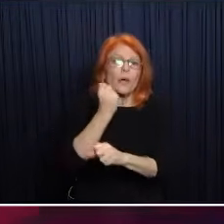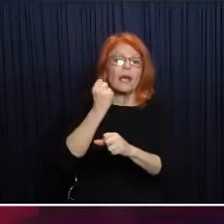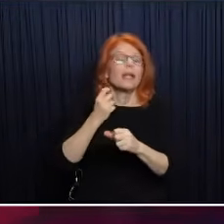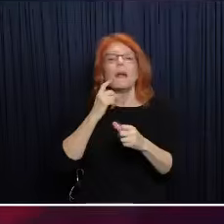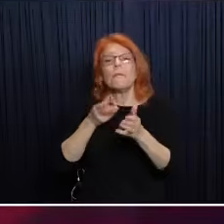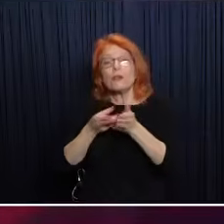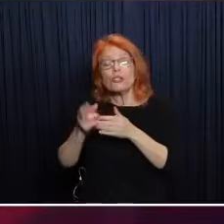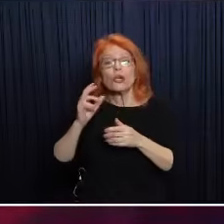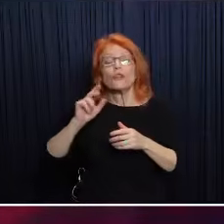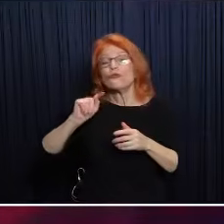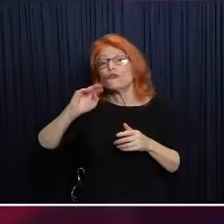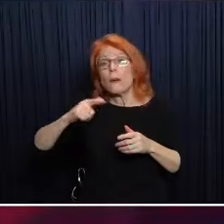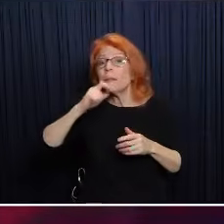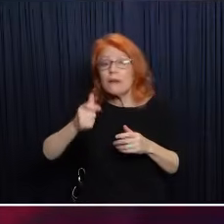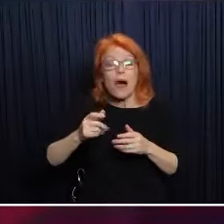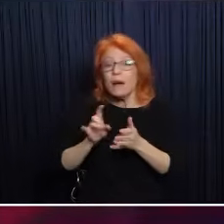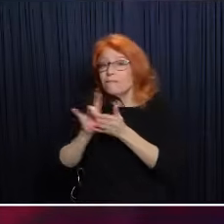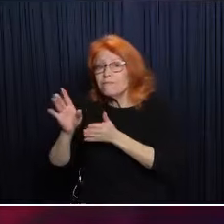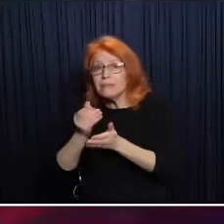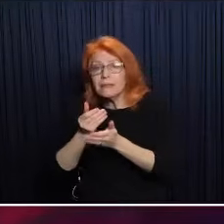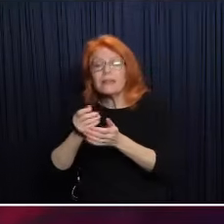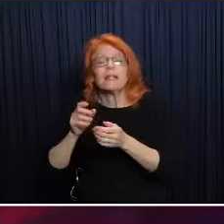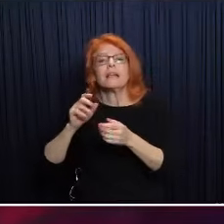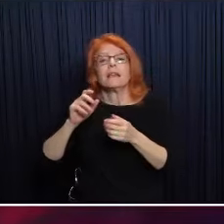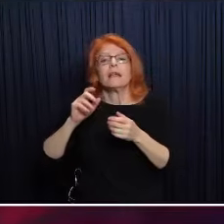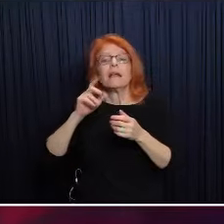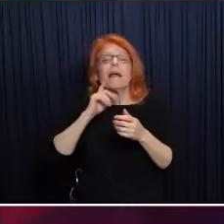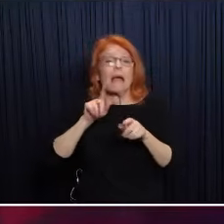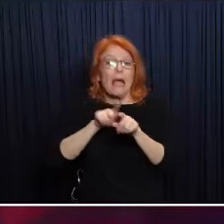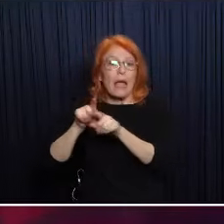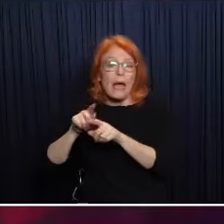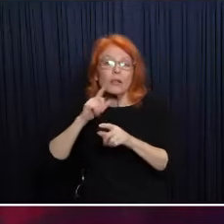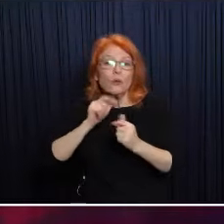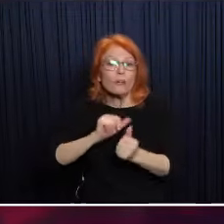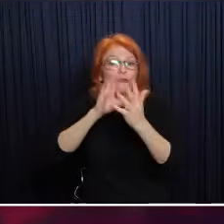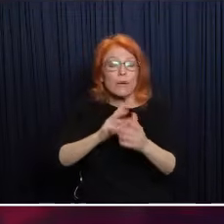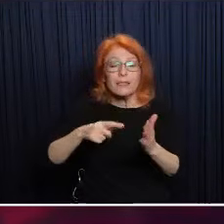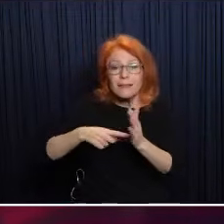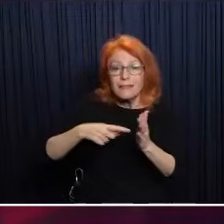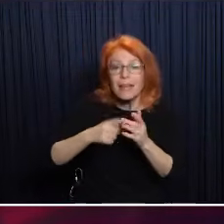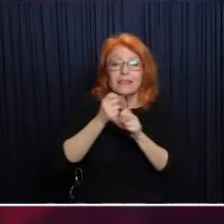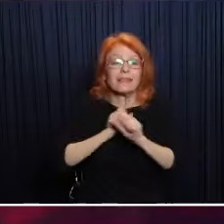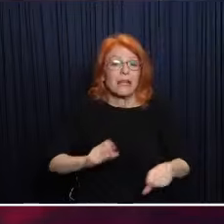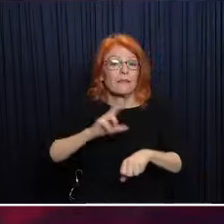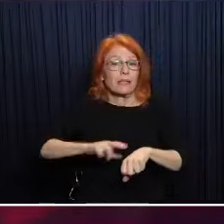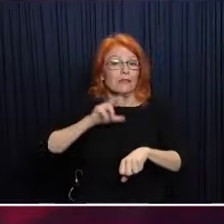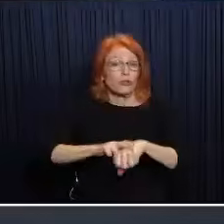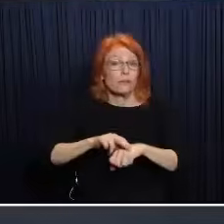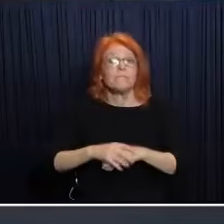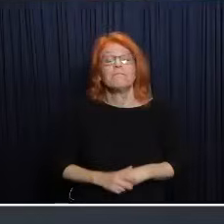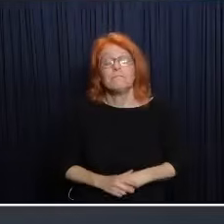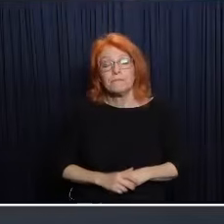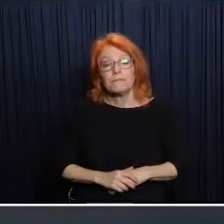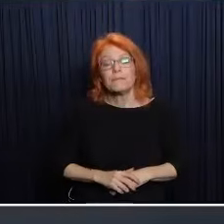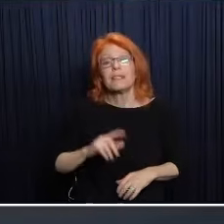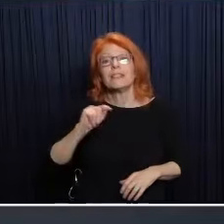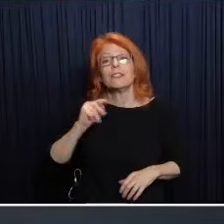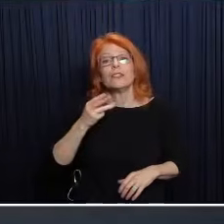INDEPENDENTS AS WELL AS REPUBLICANS AND HOW WE WIN THIS SEAT AND MAKE SURE PRESIDENT TRUMP DOESN'T GET IMPEACHED AND